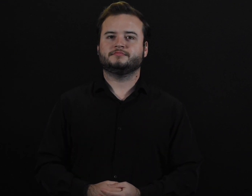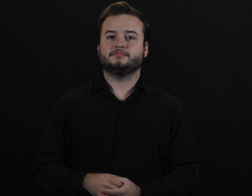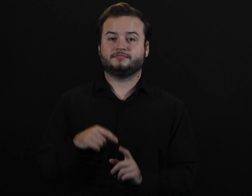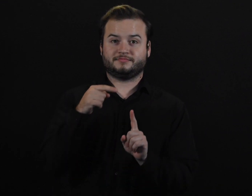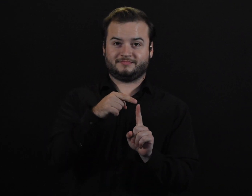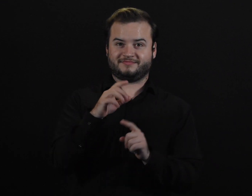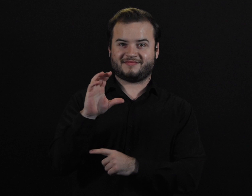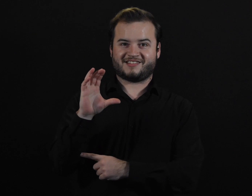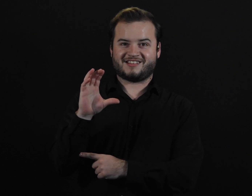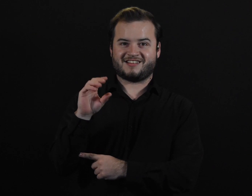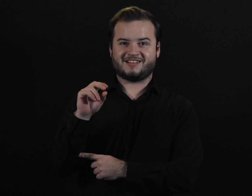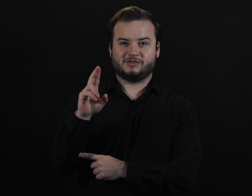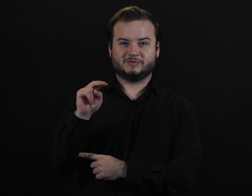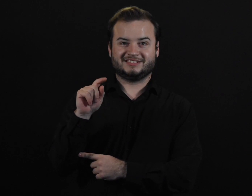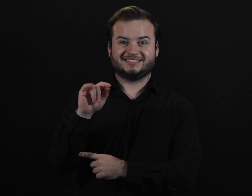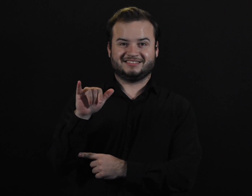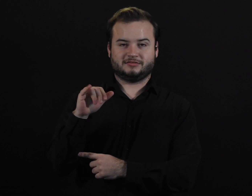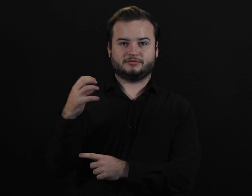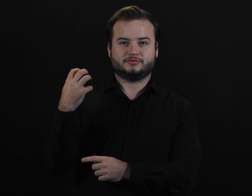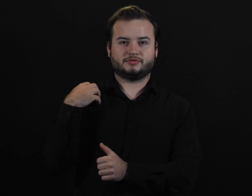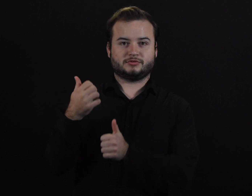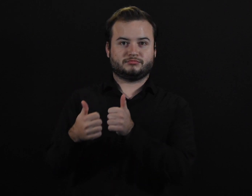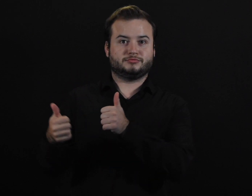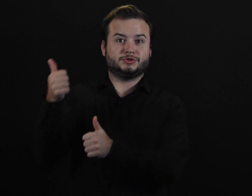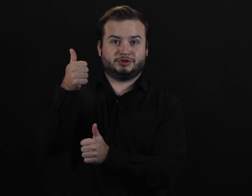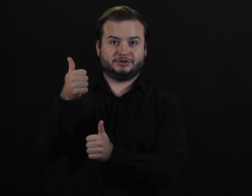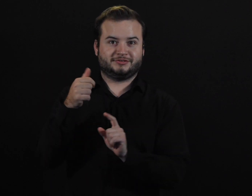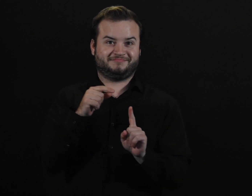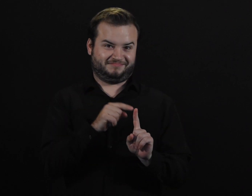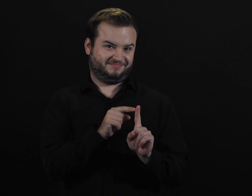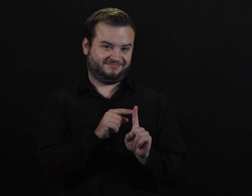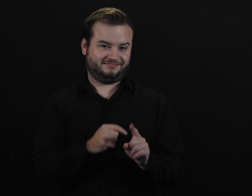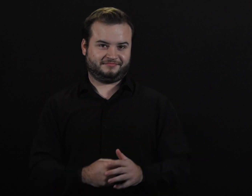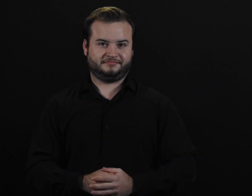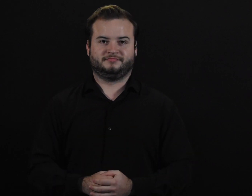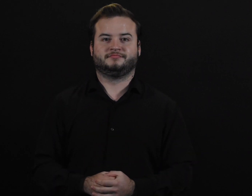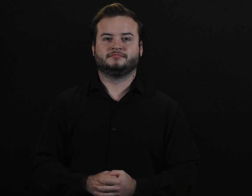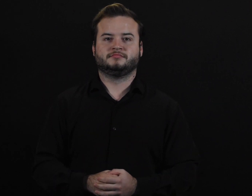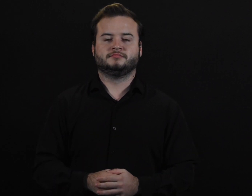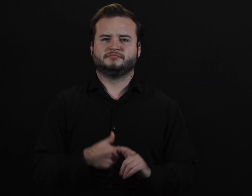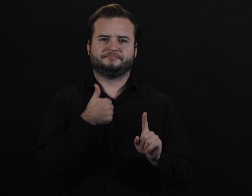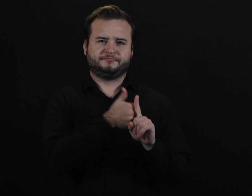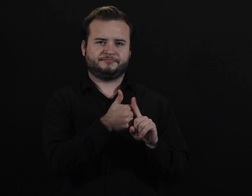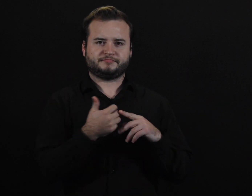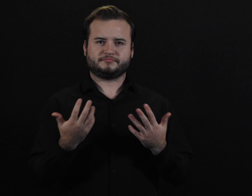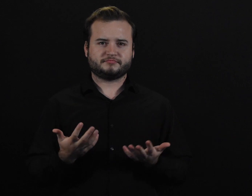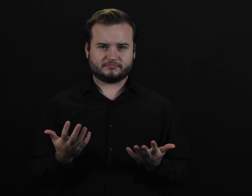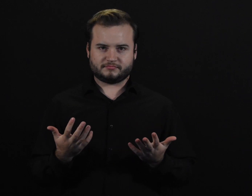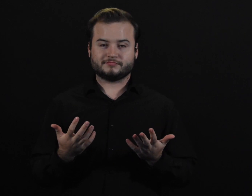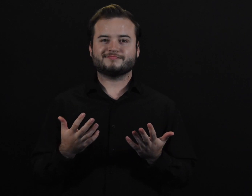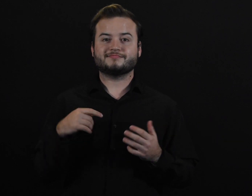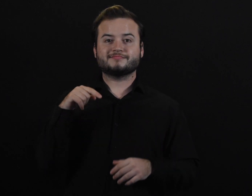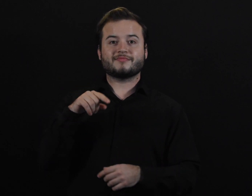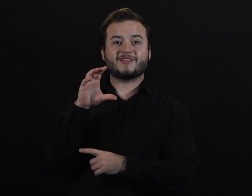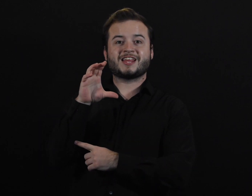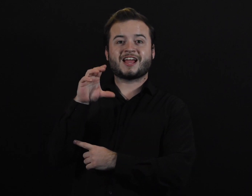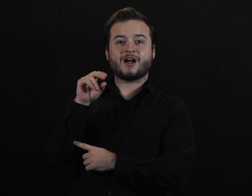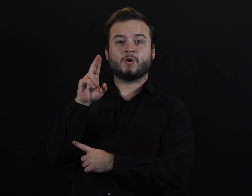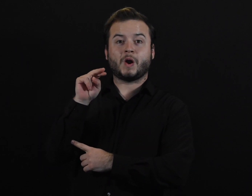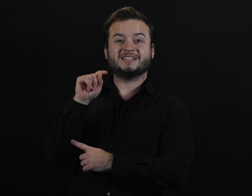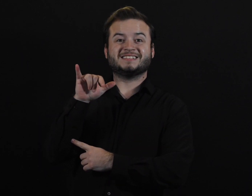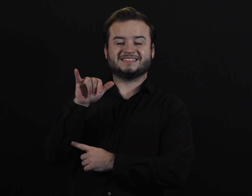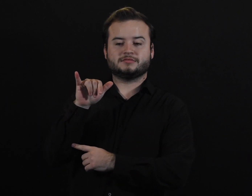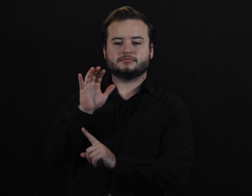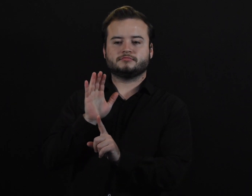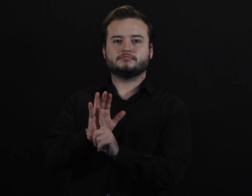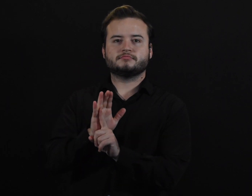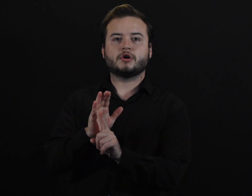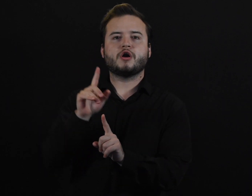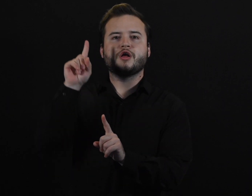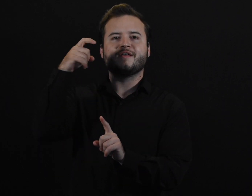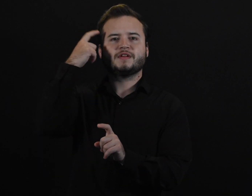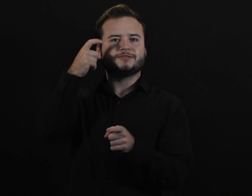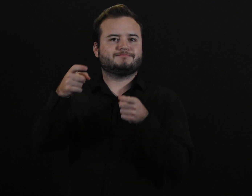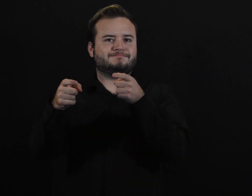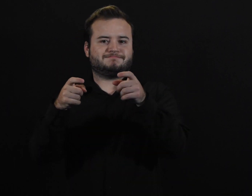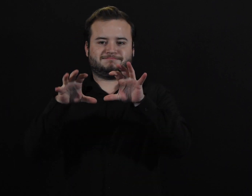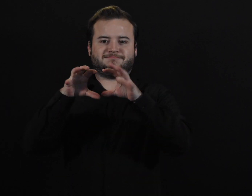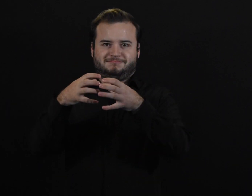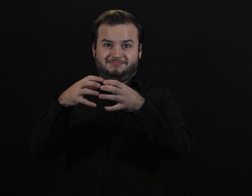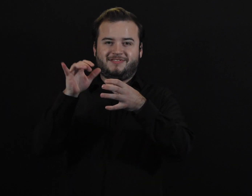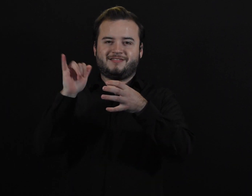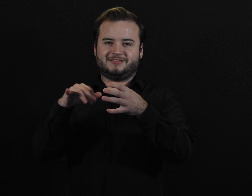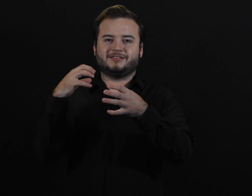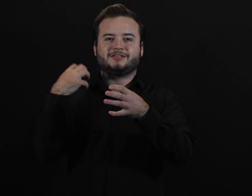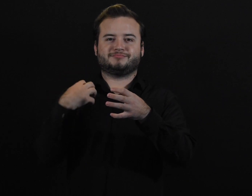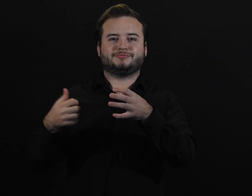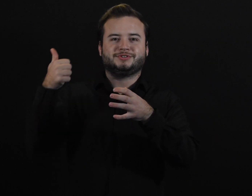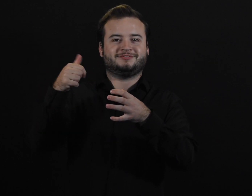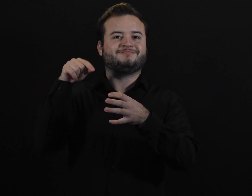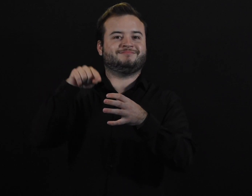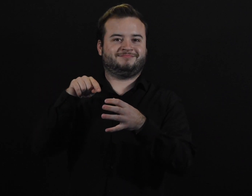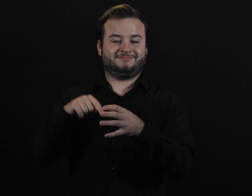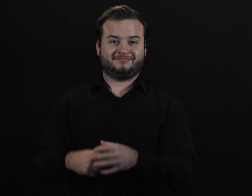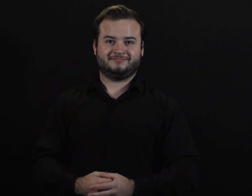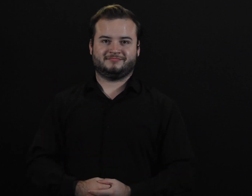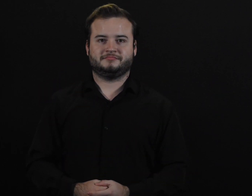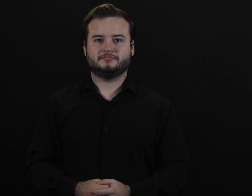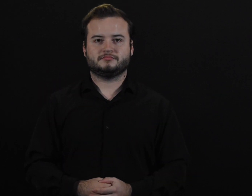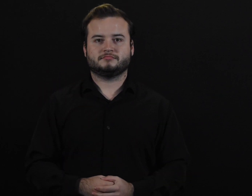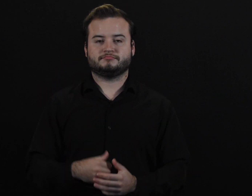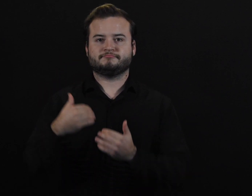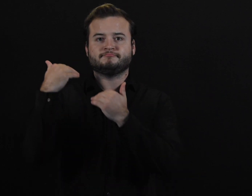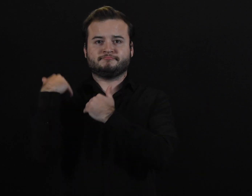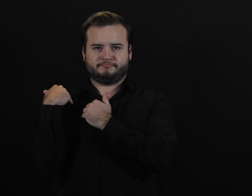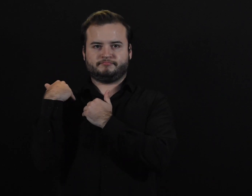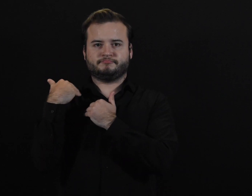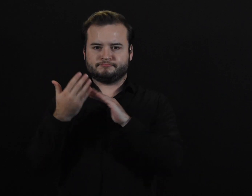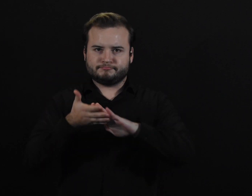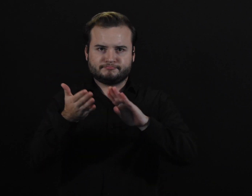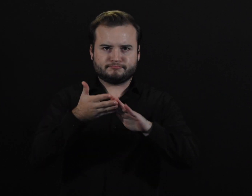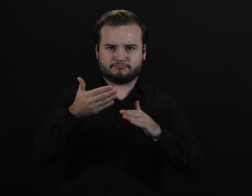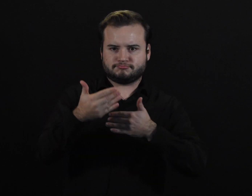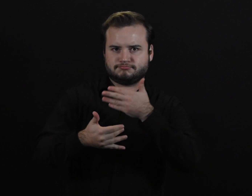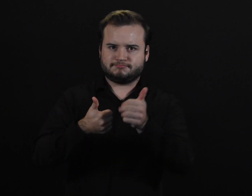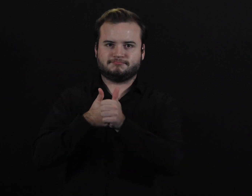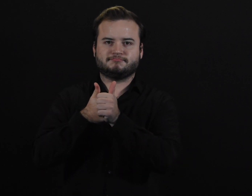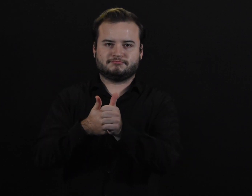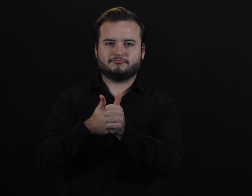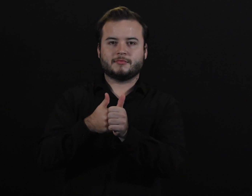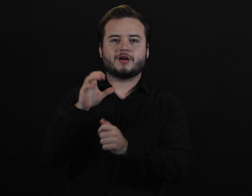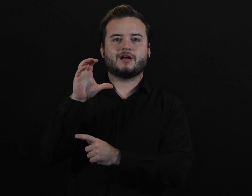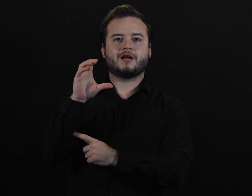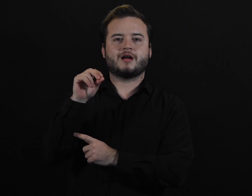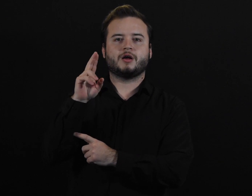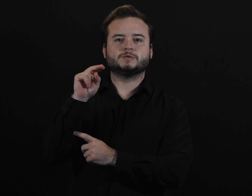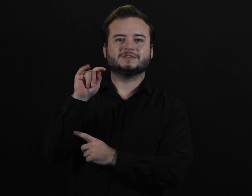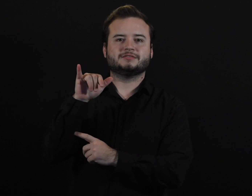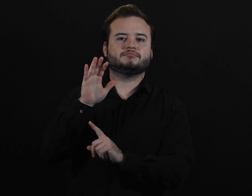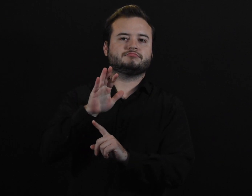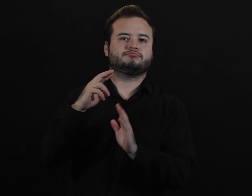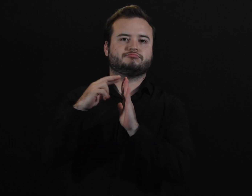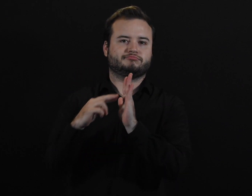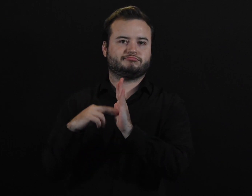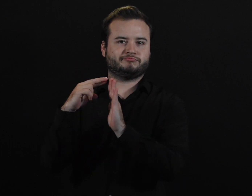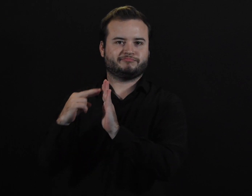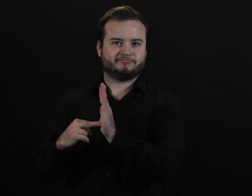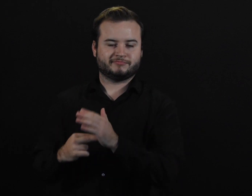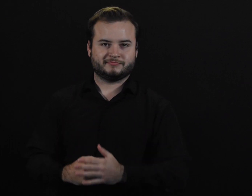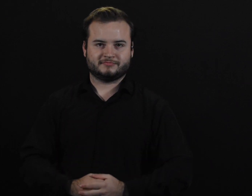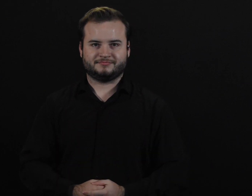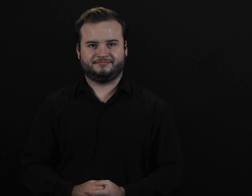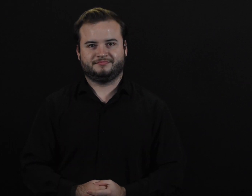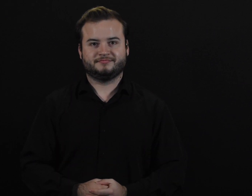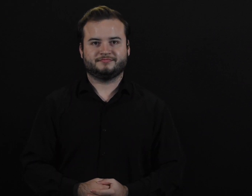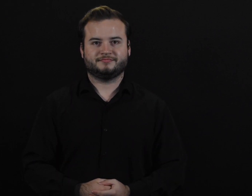County Commissioner- Member of the governing body of the county; responsible for enacting county ordinances.